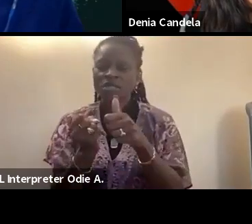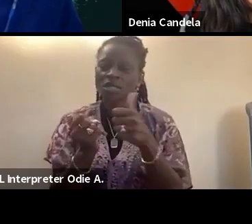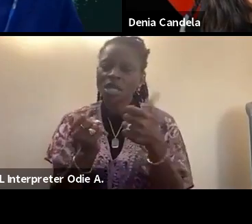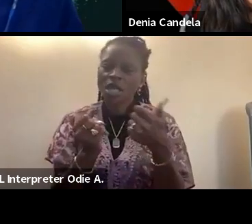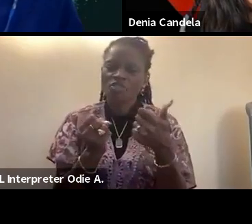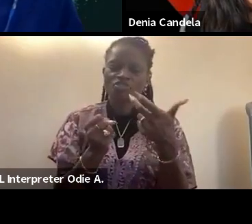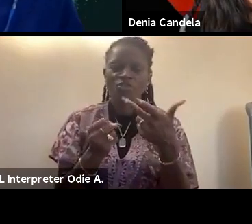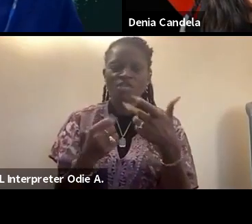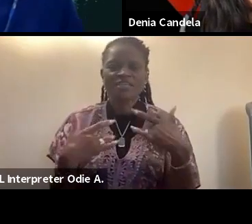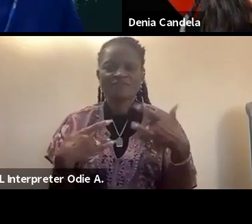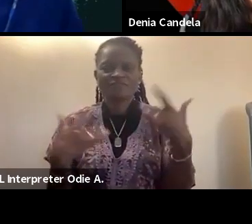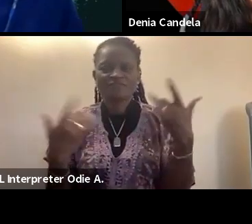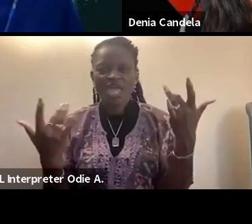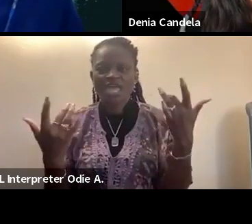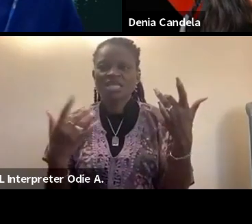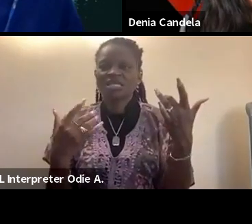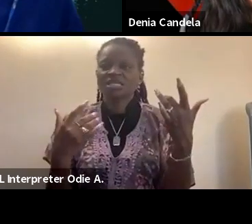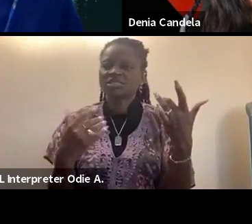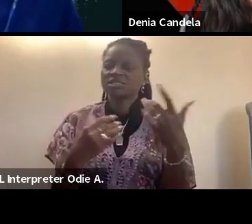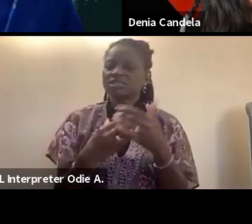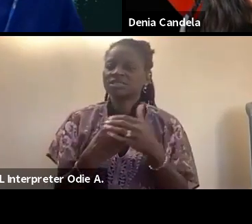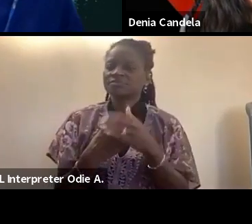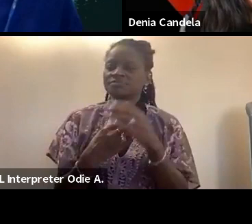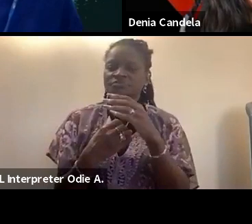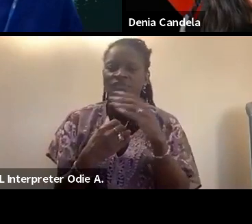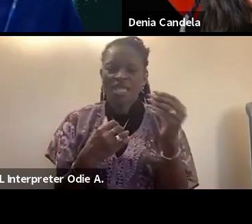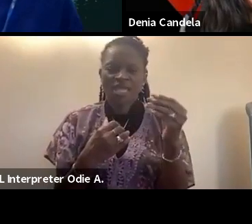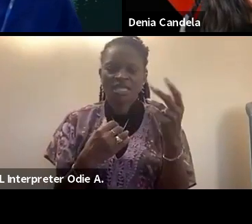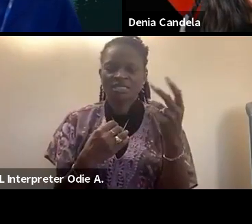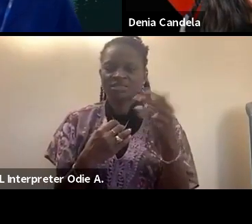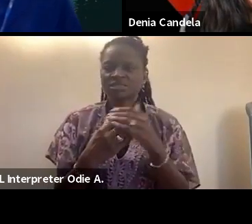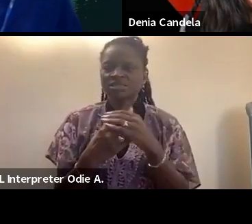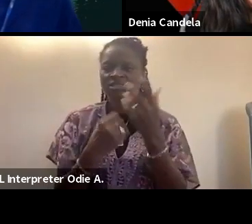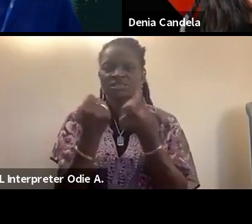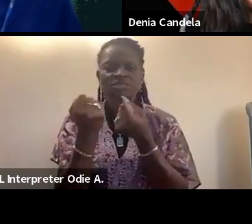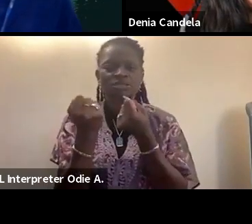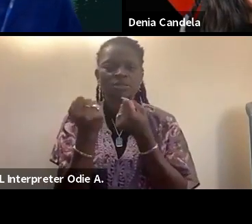particularly about the resources that we offer and supporting in